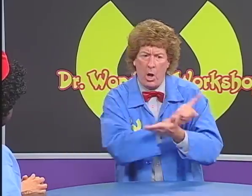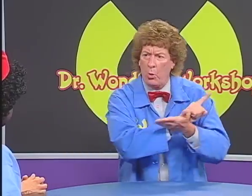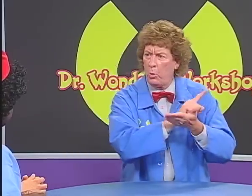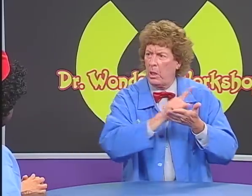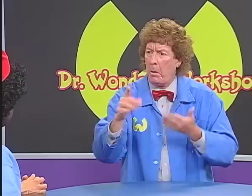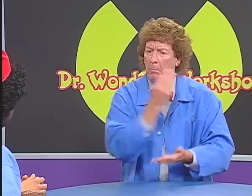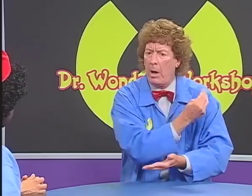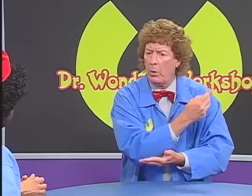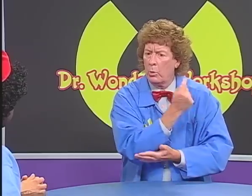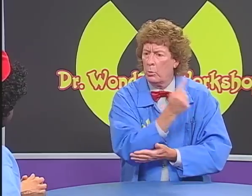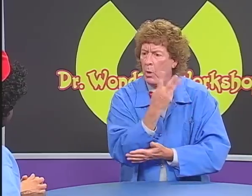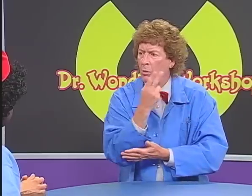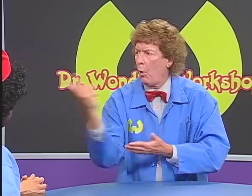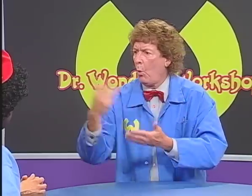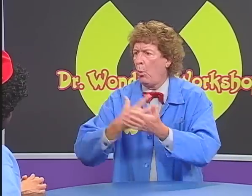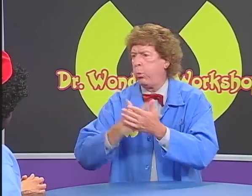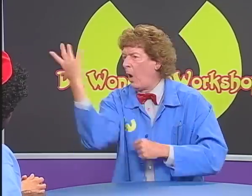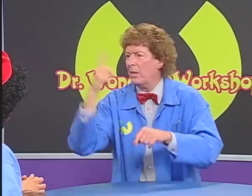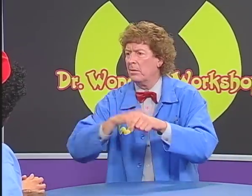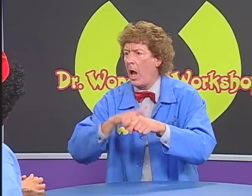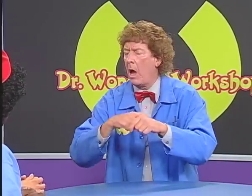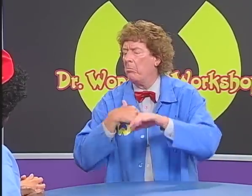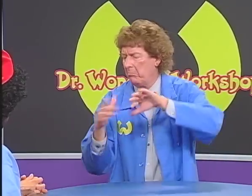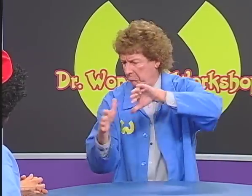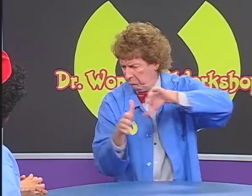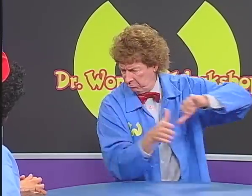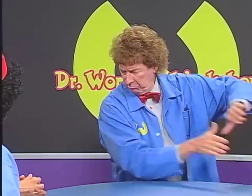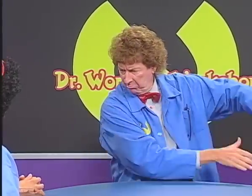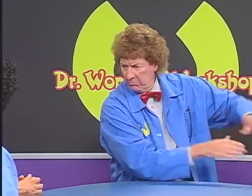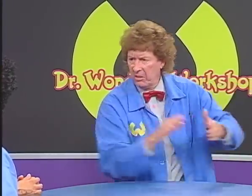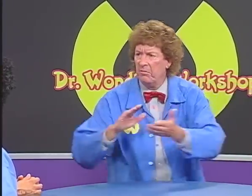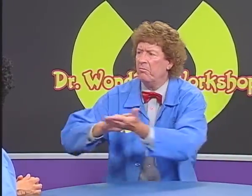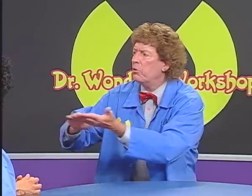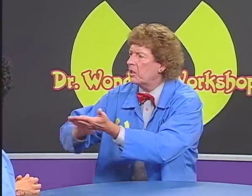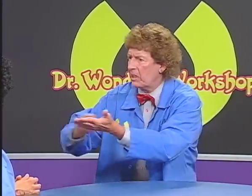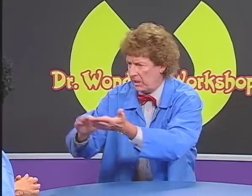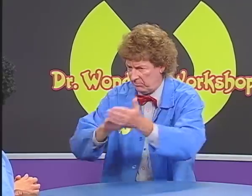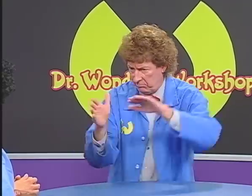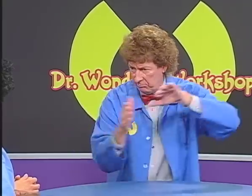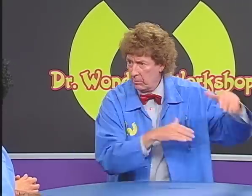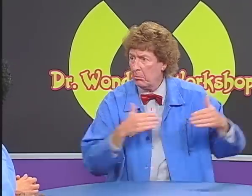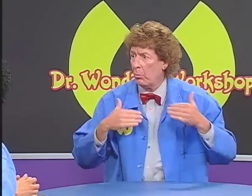I'M WILLING TO FORGET ABOUT HOW YOU WASTED THE WHOLE WEEK. I'LL PUT IT ASIDE AND FORGIVE YOU AND MOVE ON.